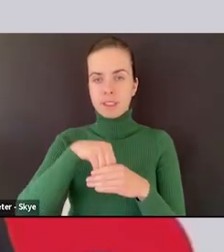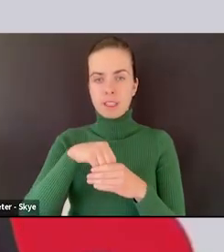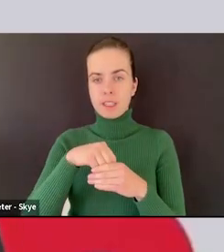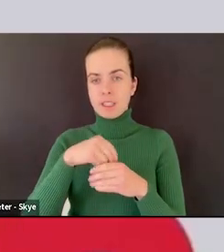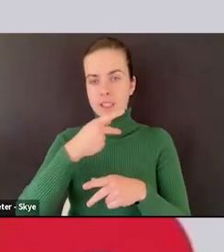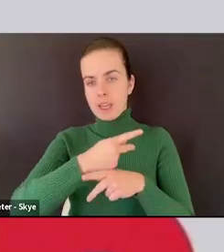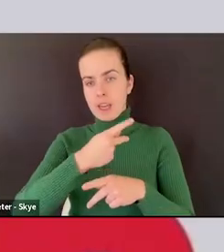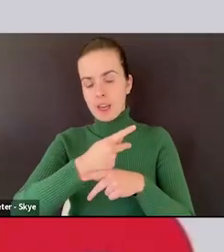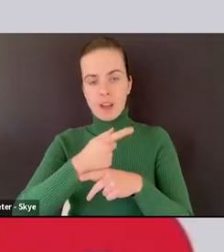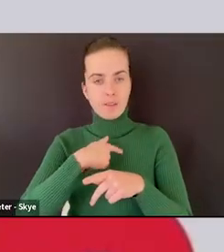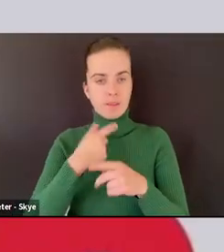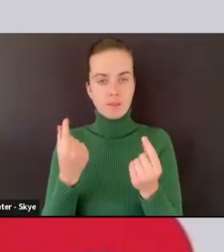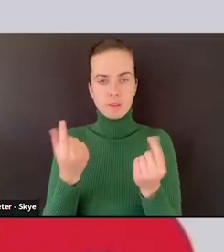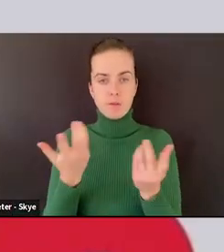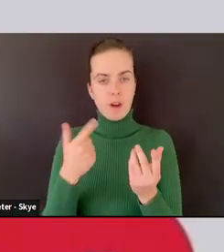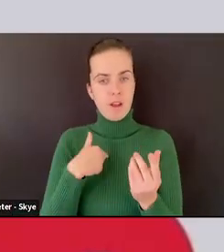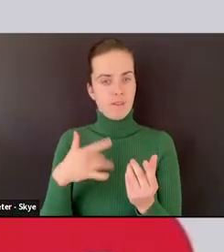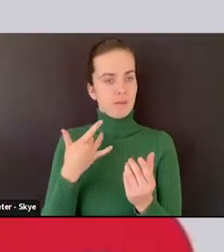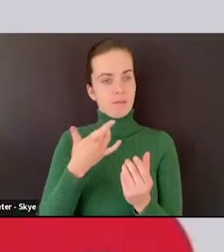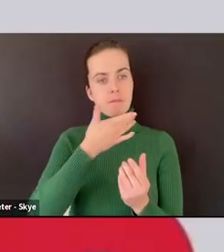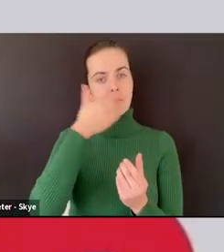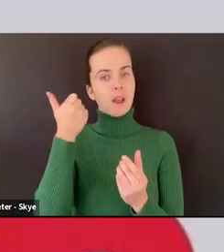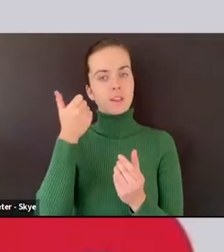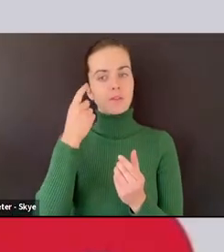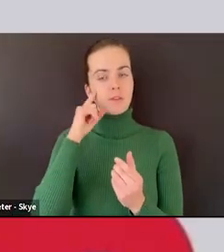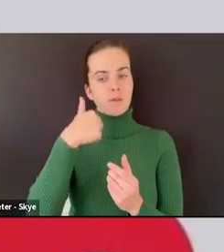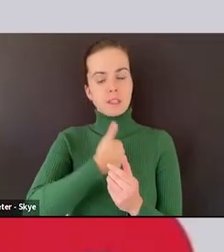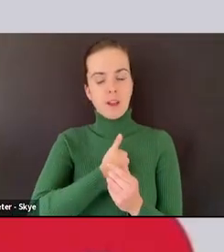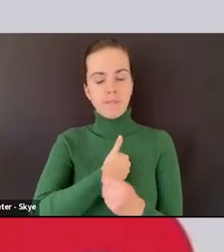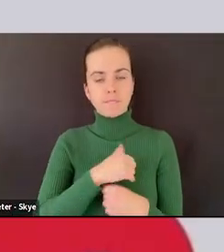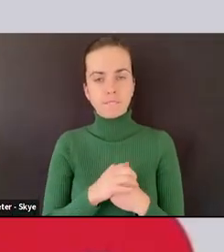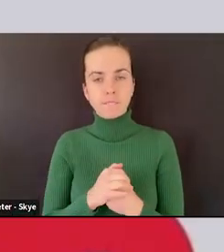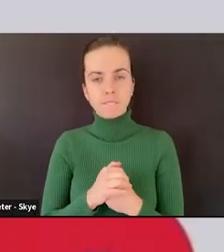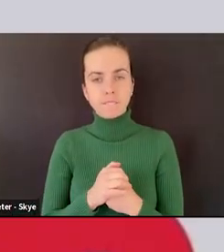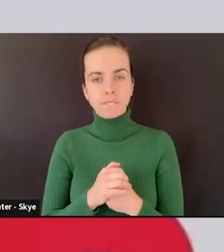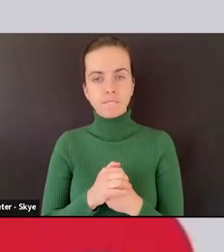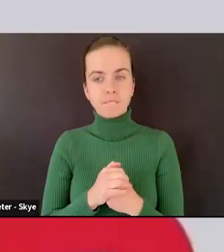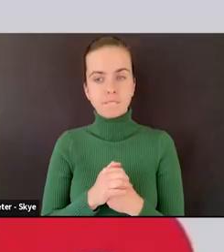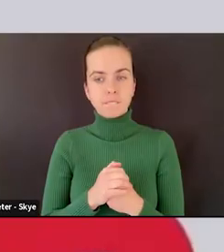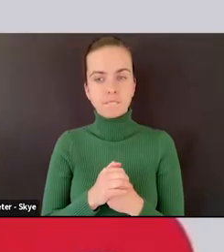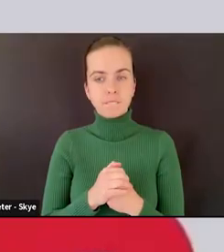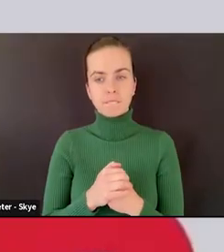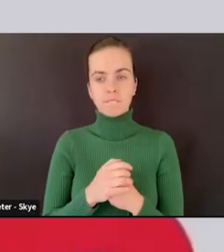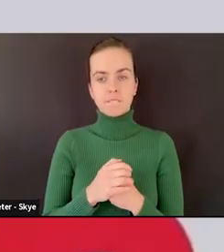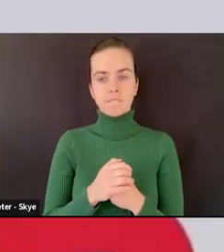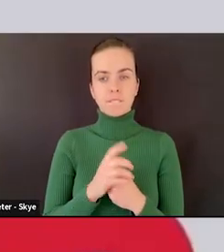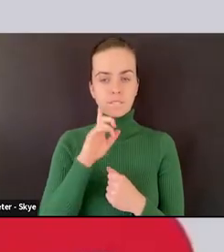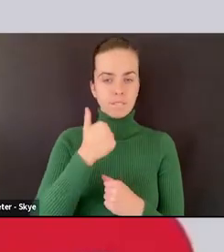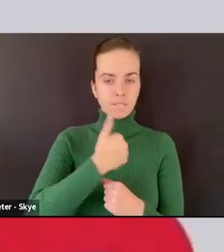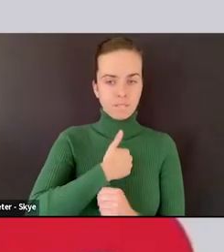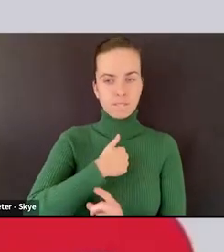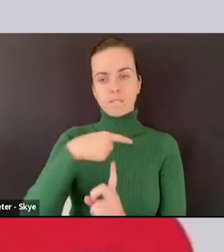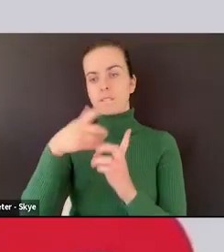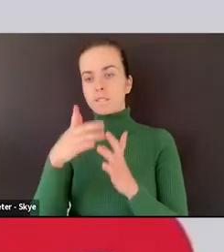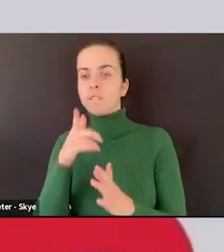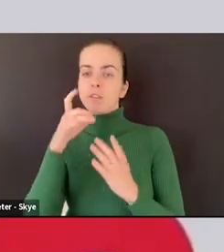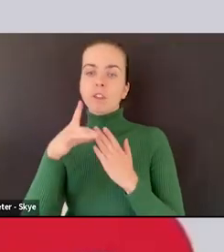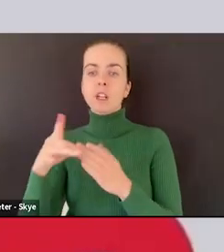doing what I feel is going to be best not only for myself but as a person who has led groups and has